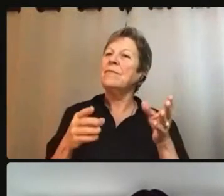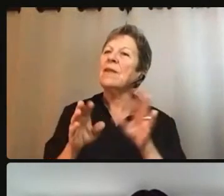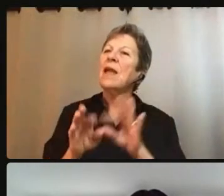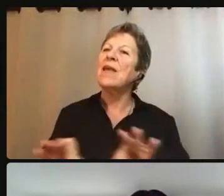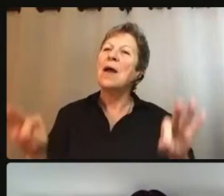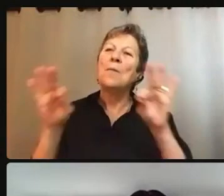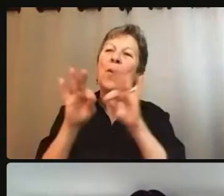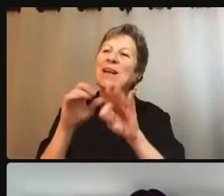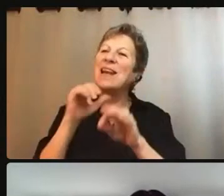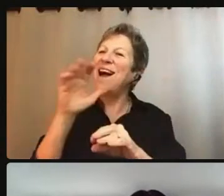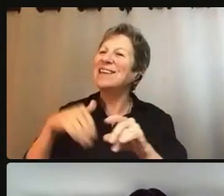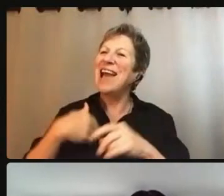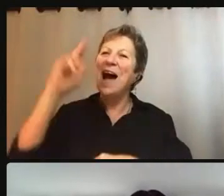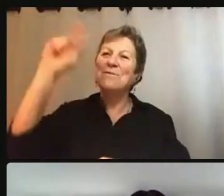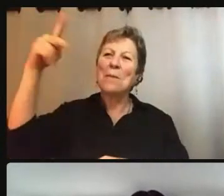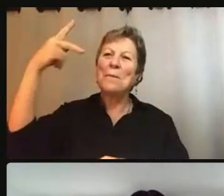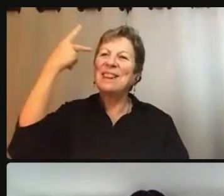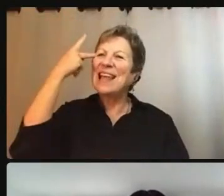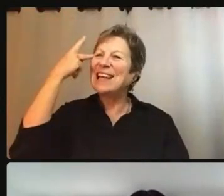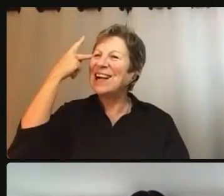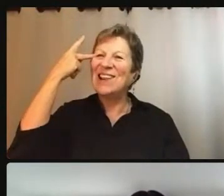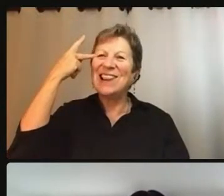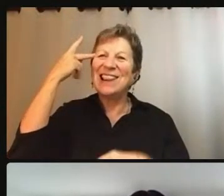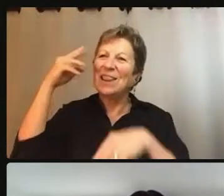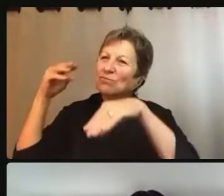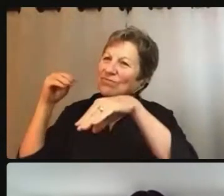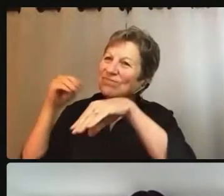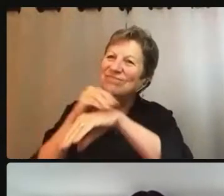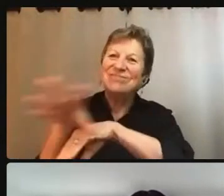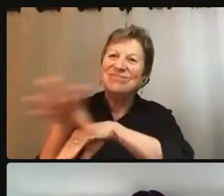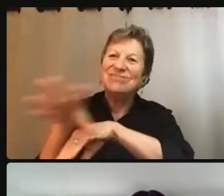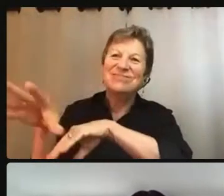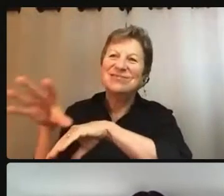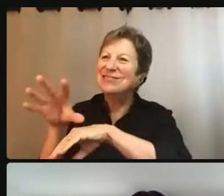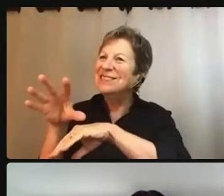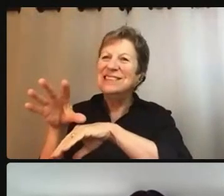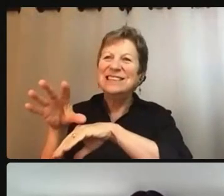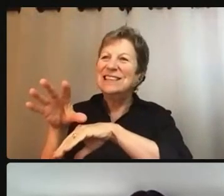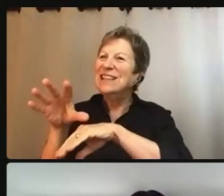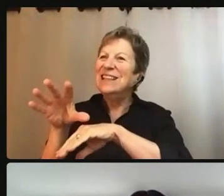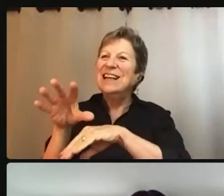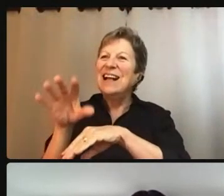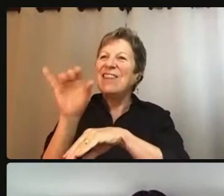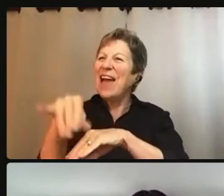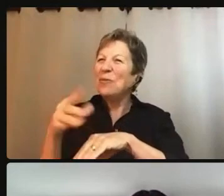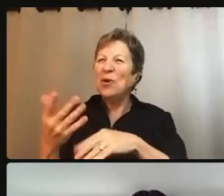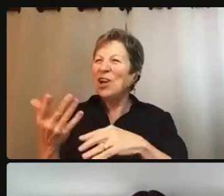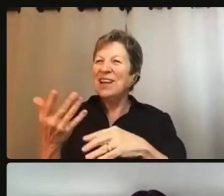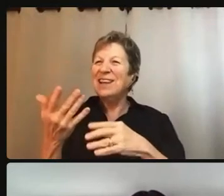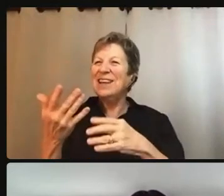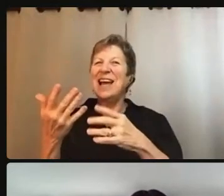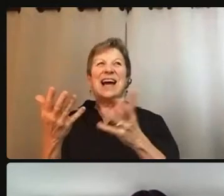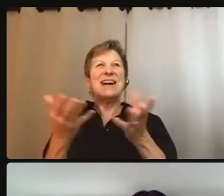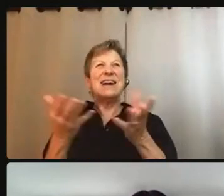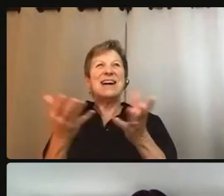I THINK ANOTHER THING THAT